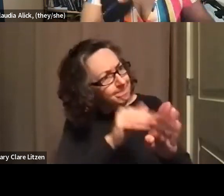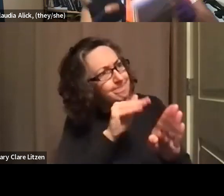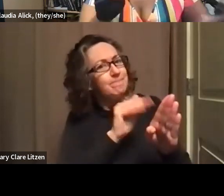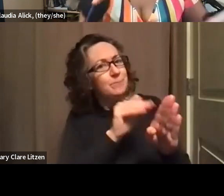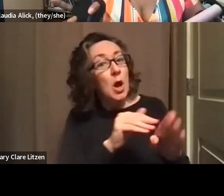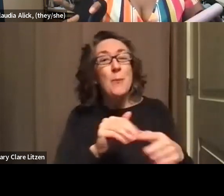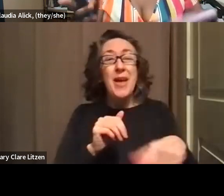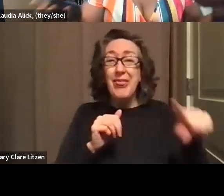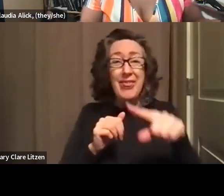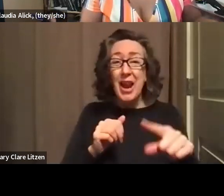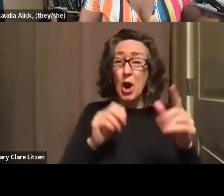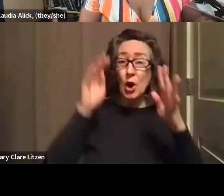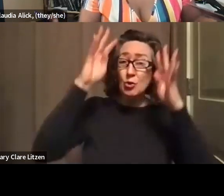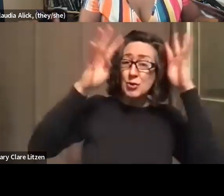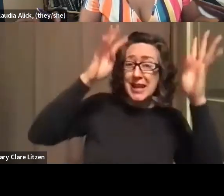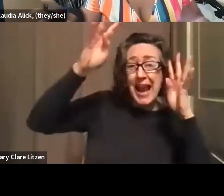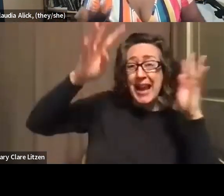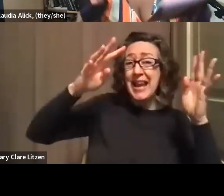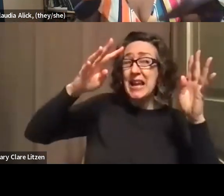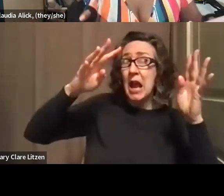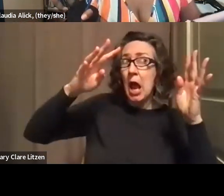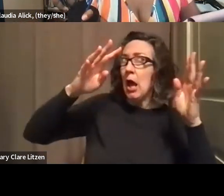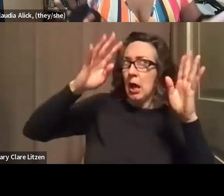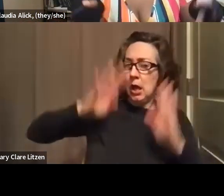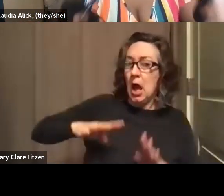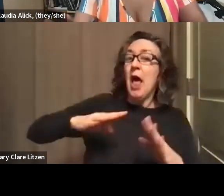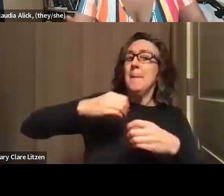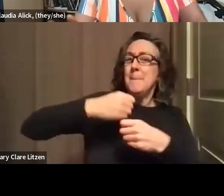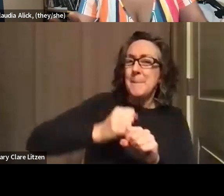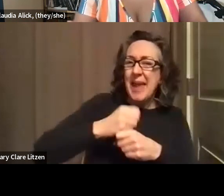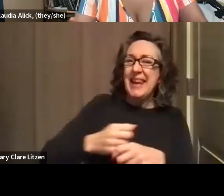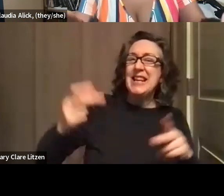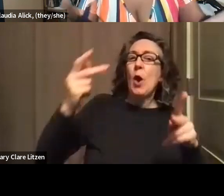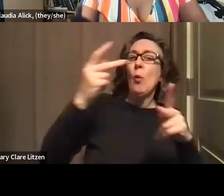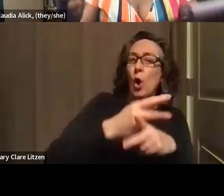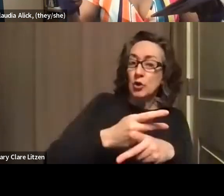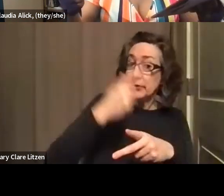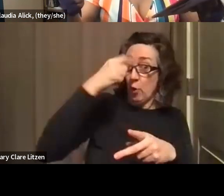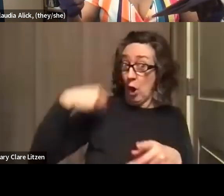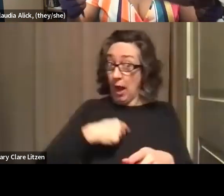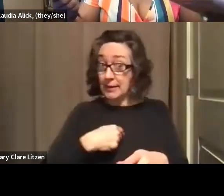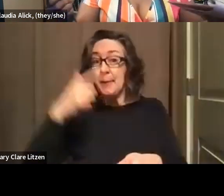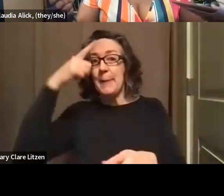Actually, creating some stuff because they are designing for an abled artist rather than